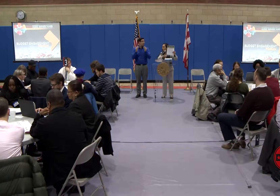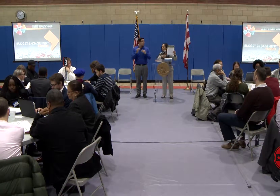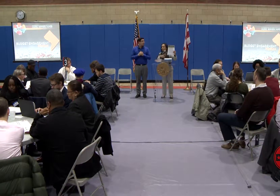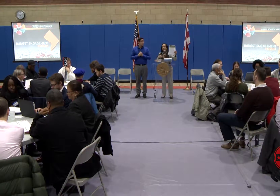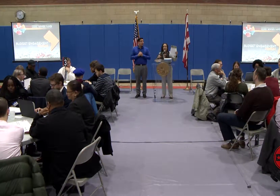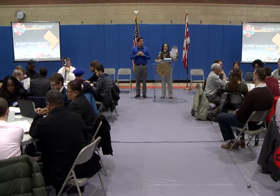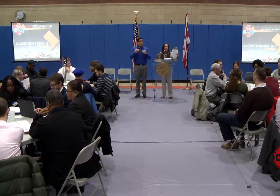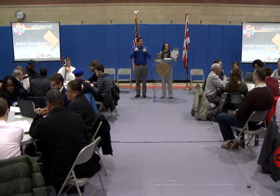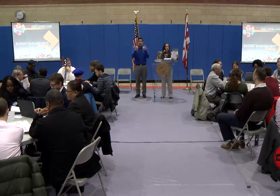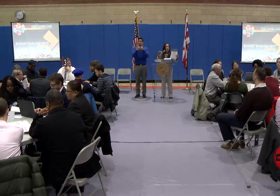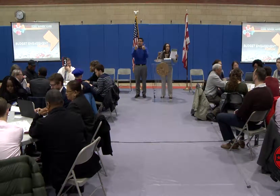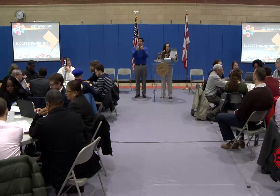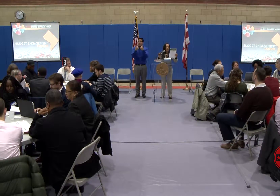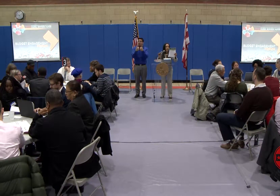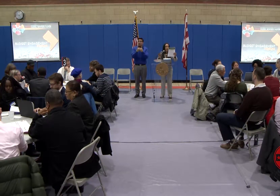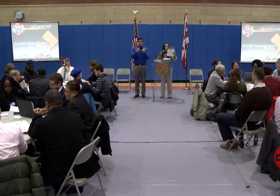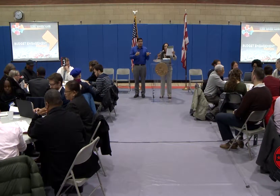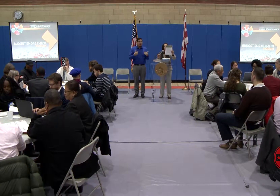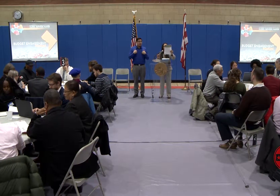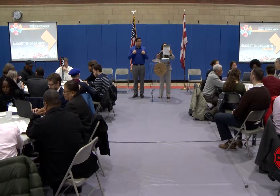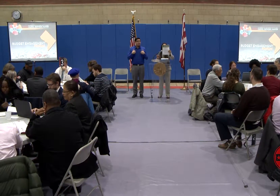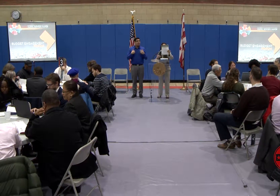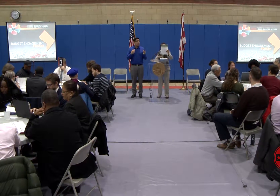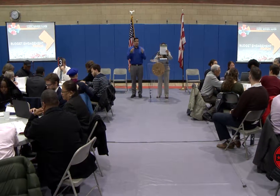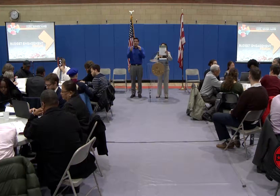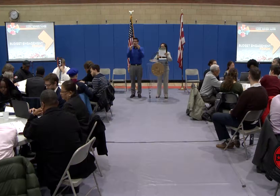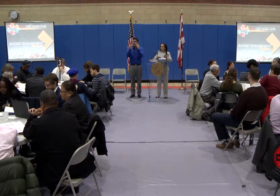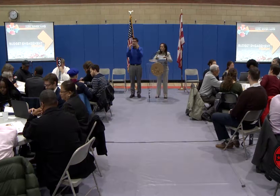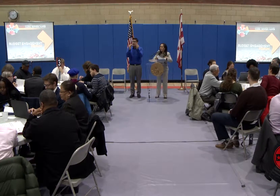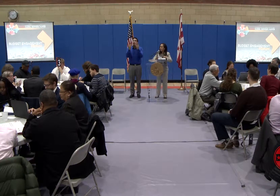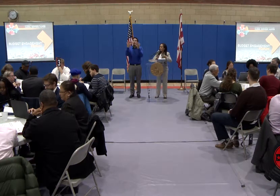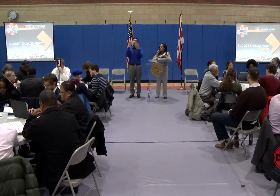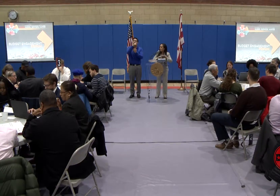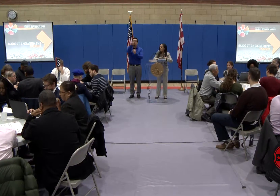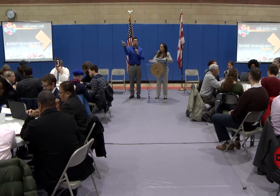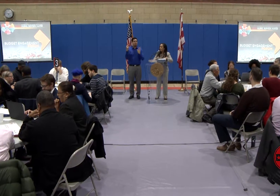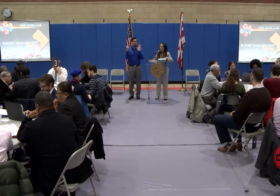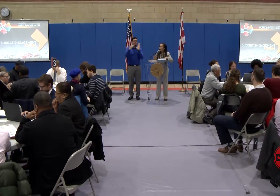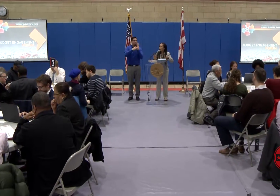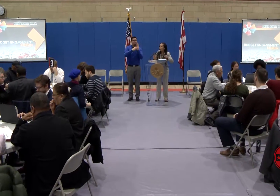EVERYONE HAS A GAME? EVERYONE HAS A GAME, RIGHT? WE WANT YOU TO TAKE A LOOK AT THIS, GET YOUR GAME OUT AND I